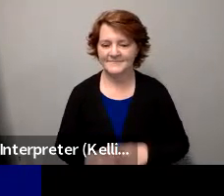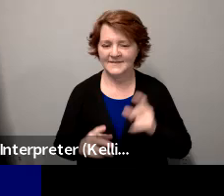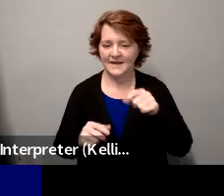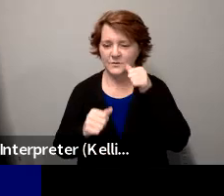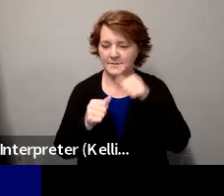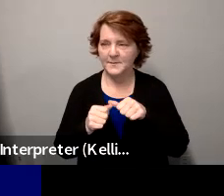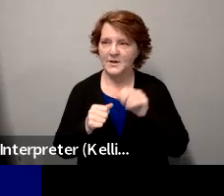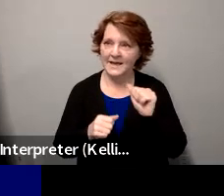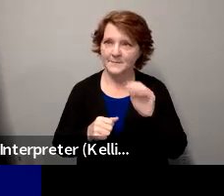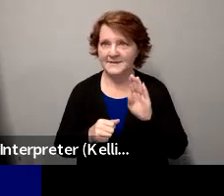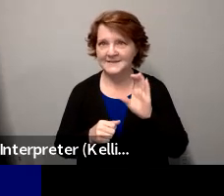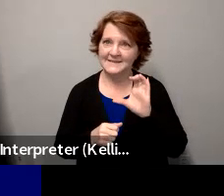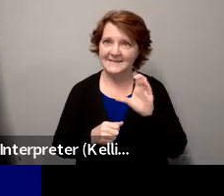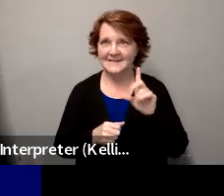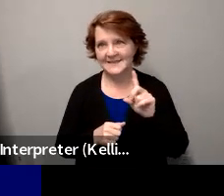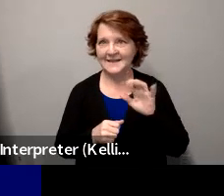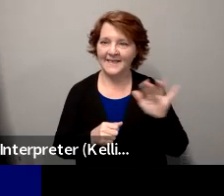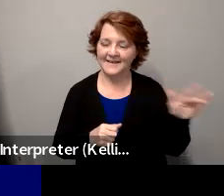are these alphabetical? >> By first